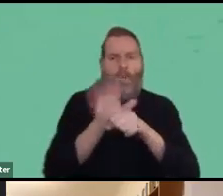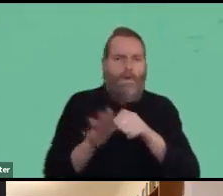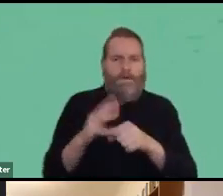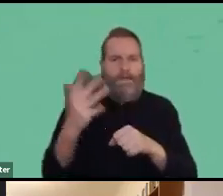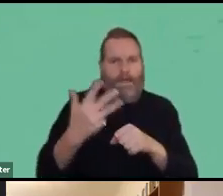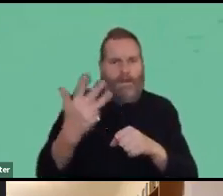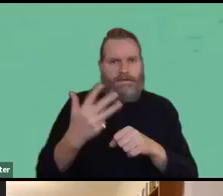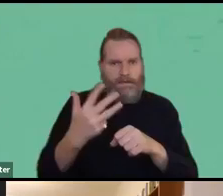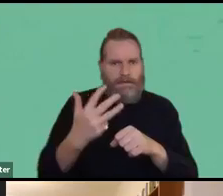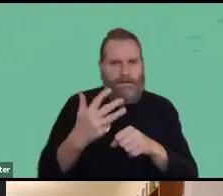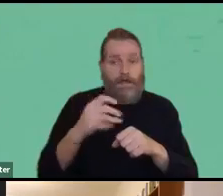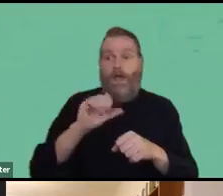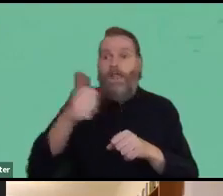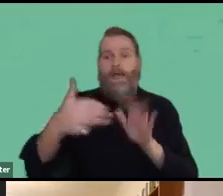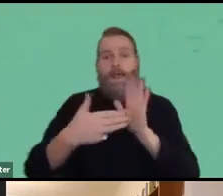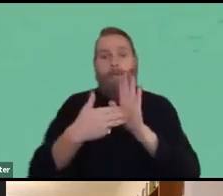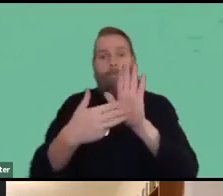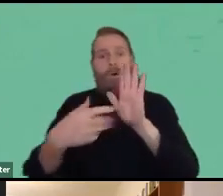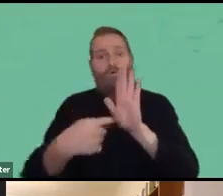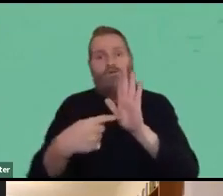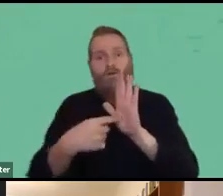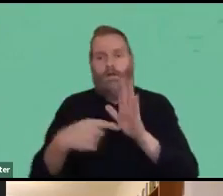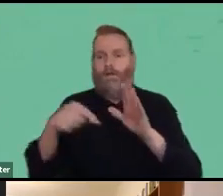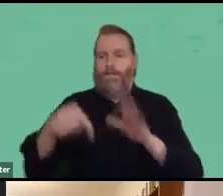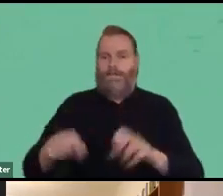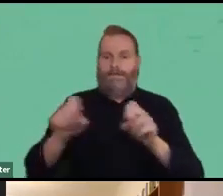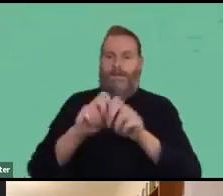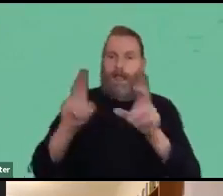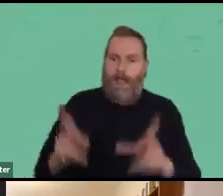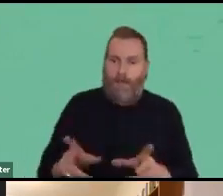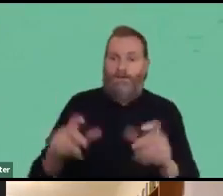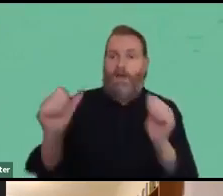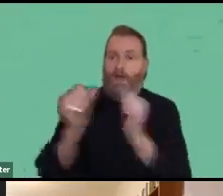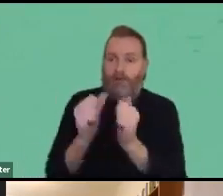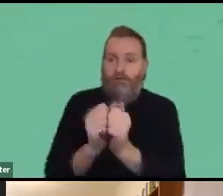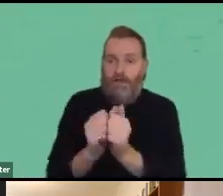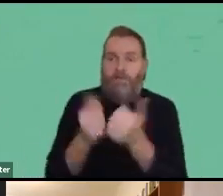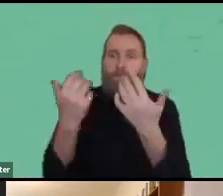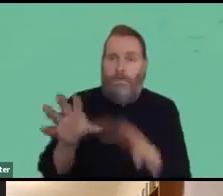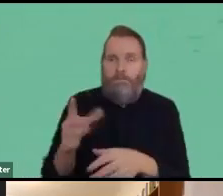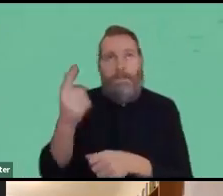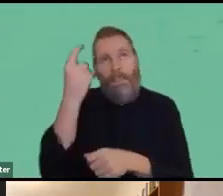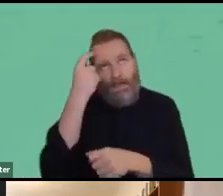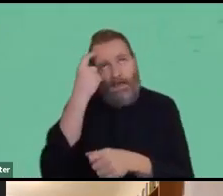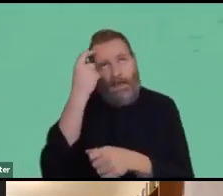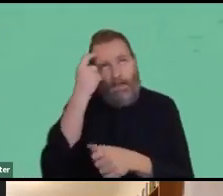then just put saying that this house agrees that xyz has been considered and people go yes or no